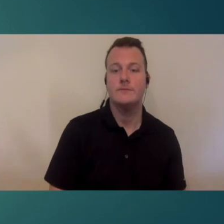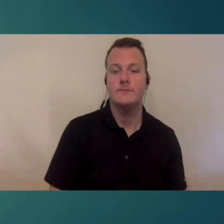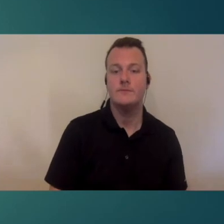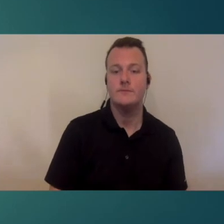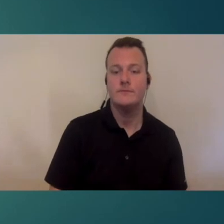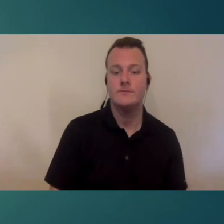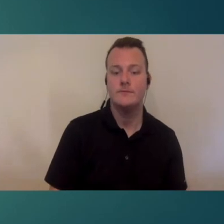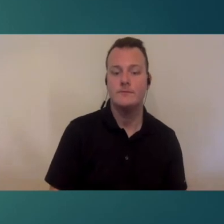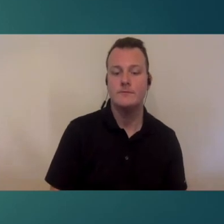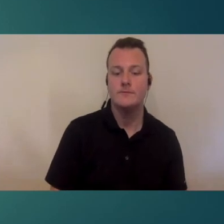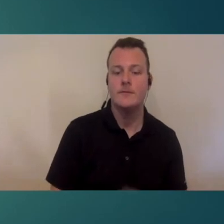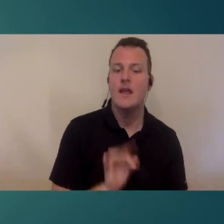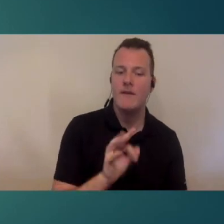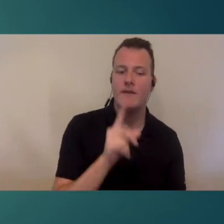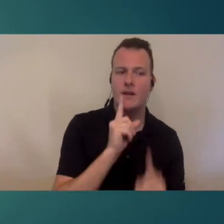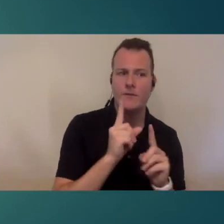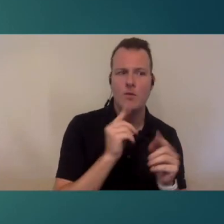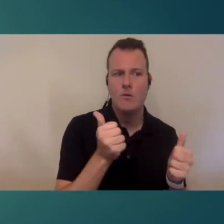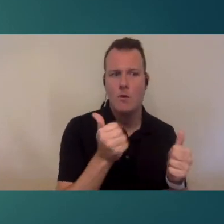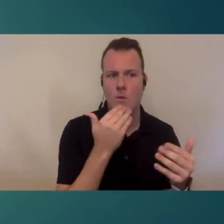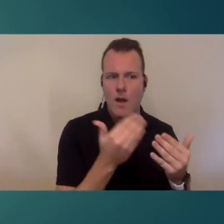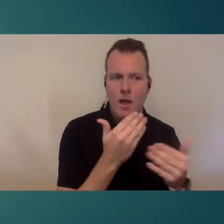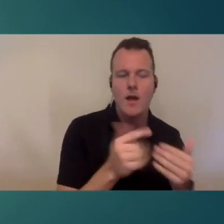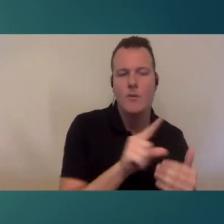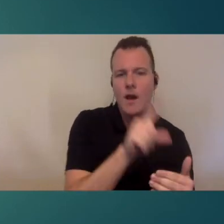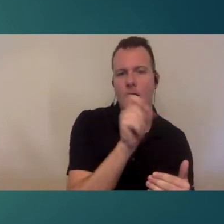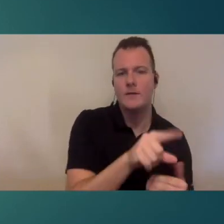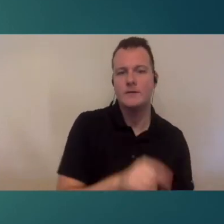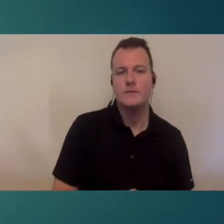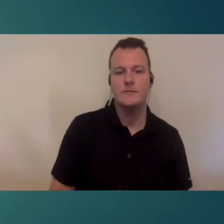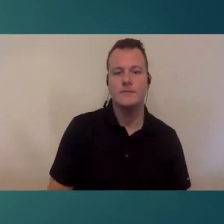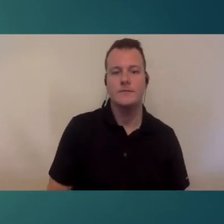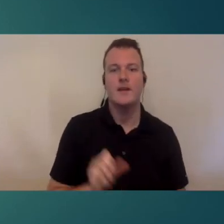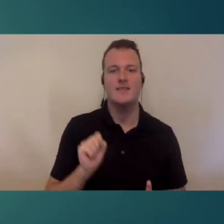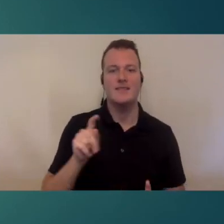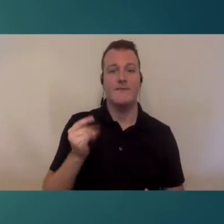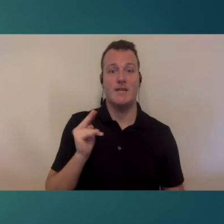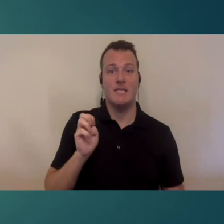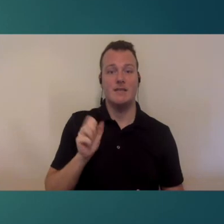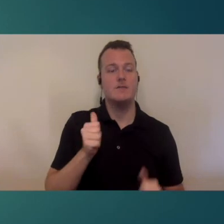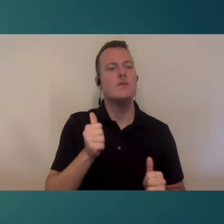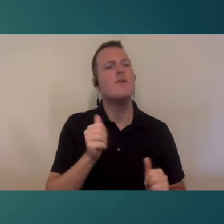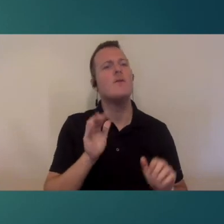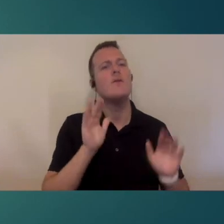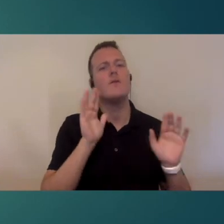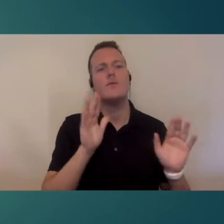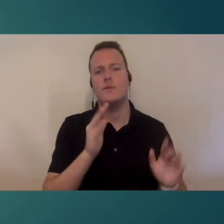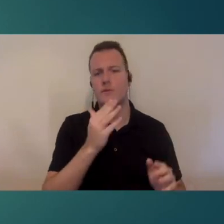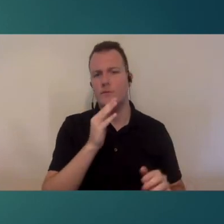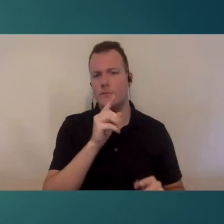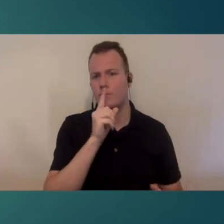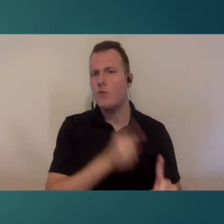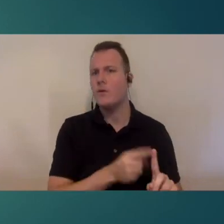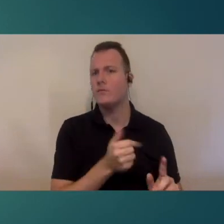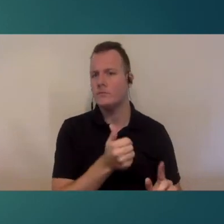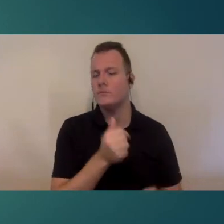going well. Thank you. That's a great that's a great point. The next question